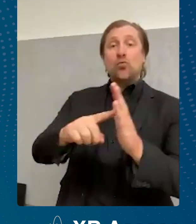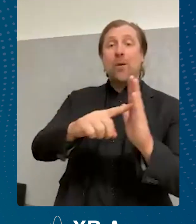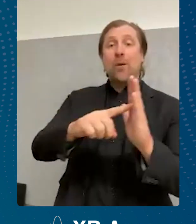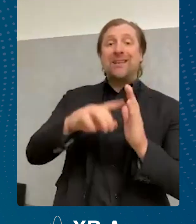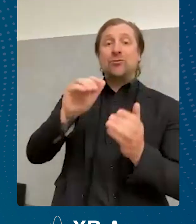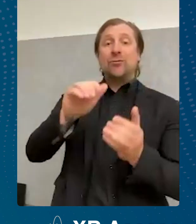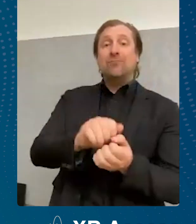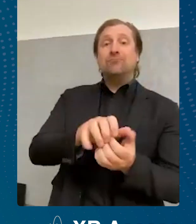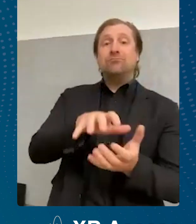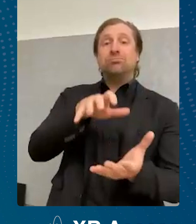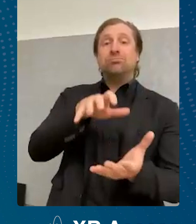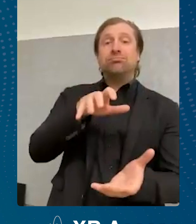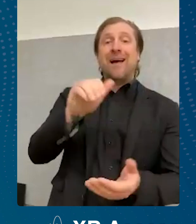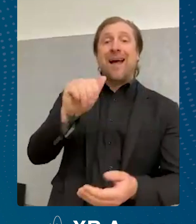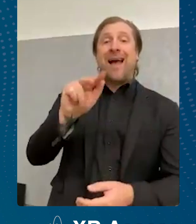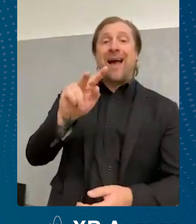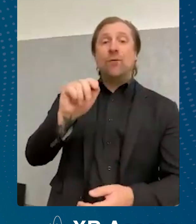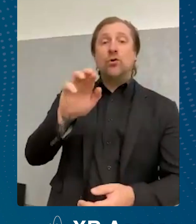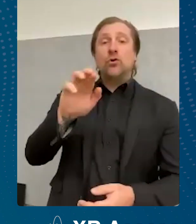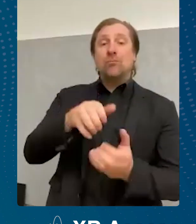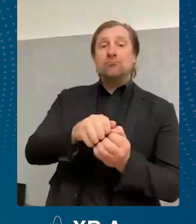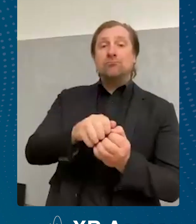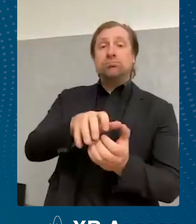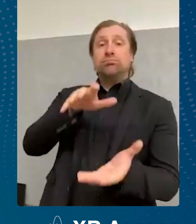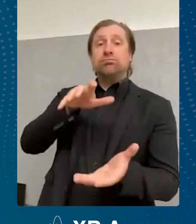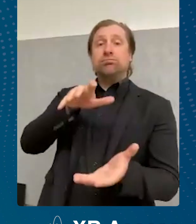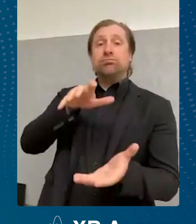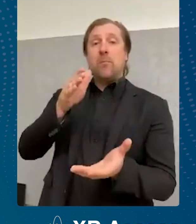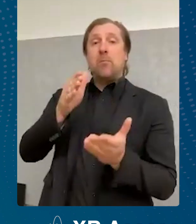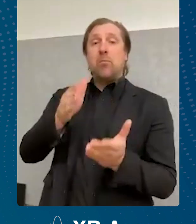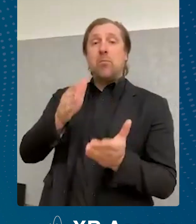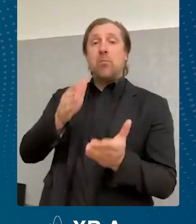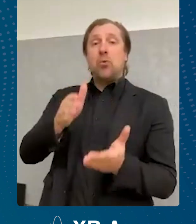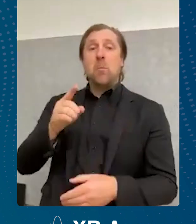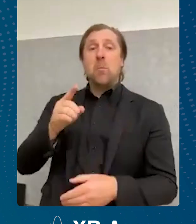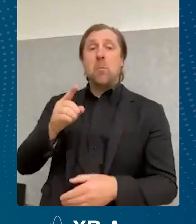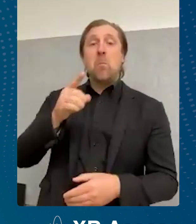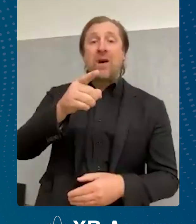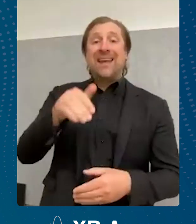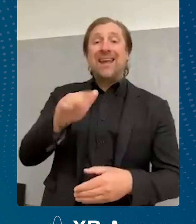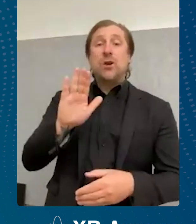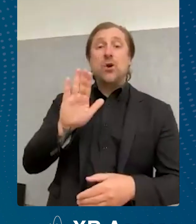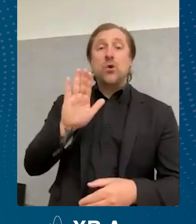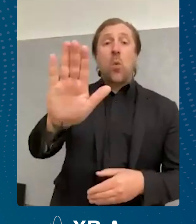And that avatar will point to the exact same word in your world, even though in your world,